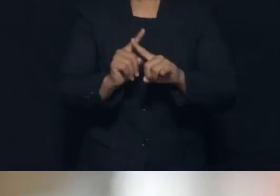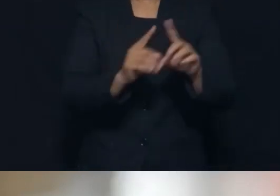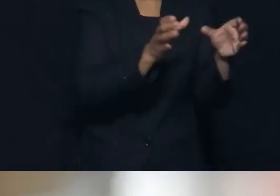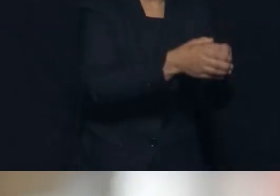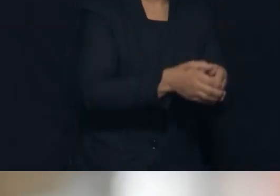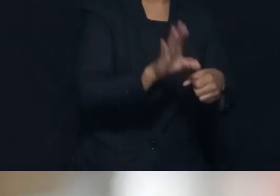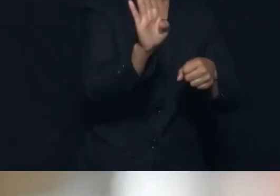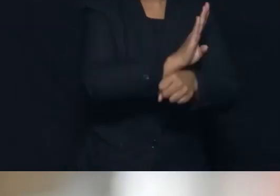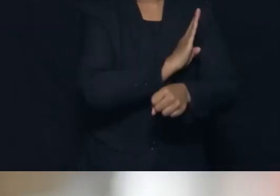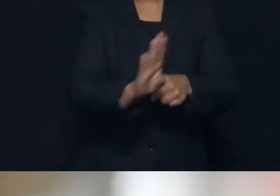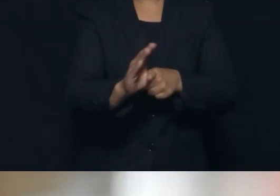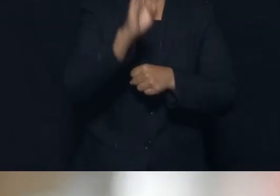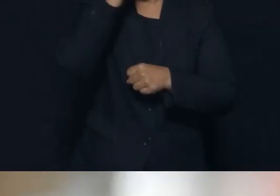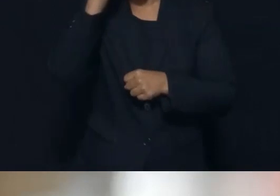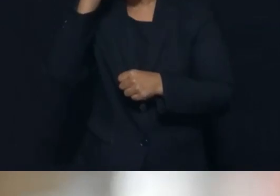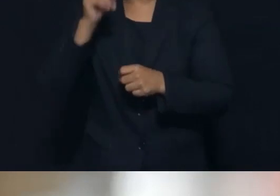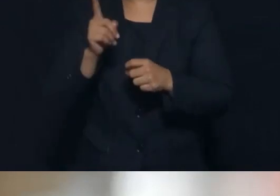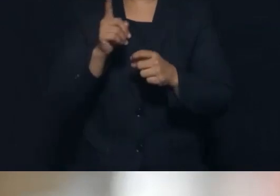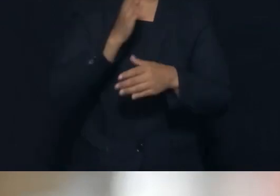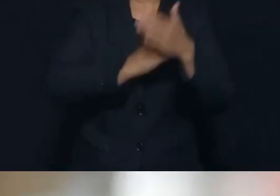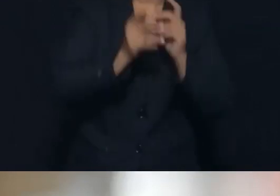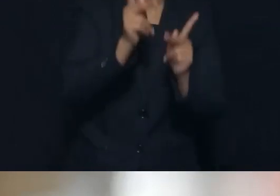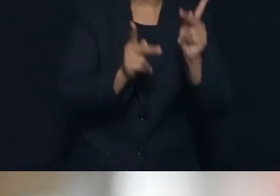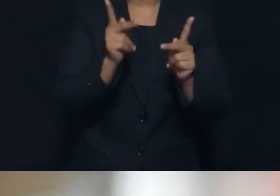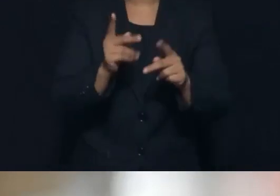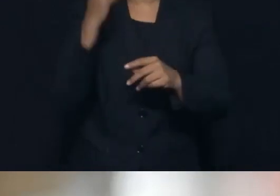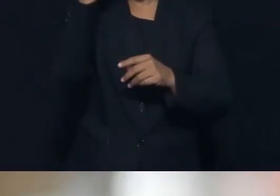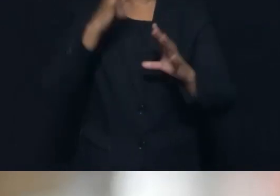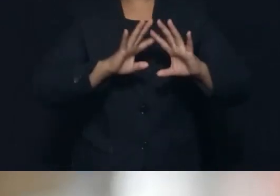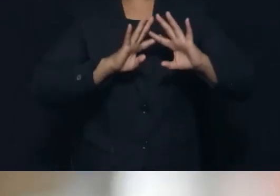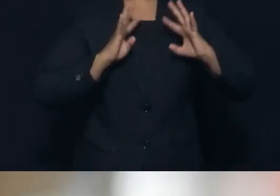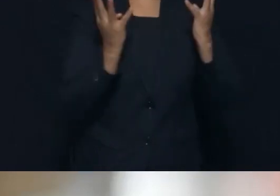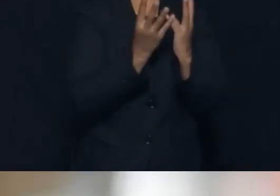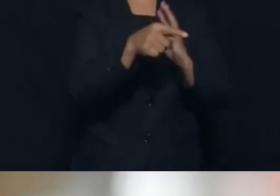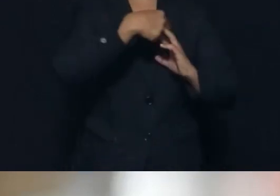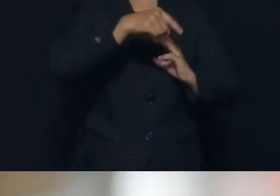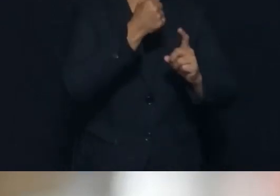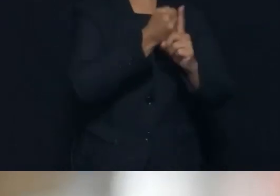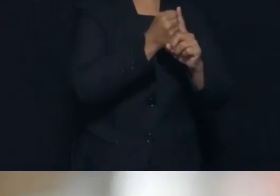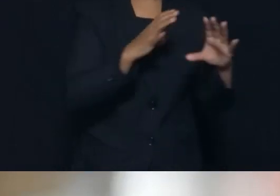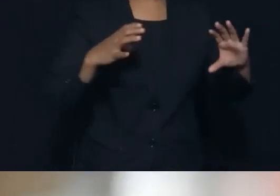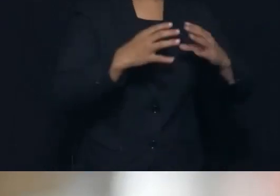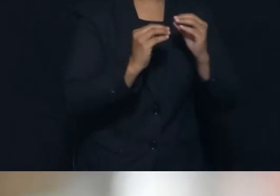to introduce the accessibility knowledge. And in order to have a good professionals in the future. To know how to apply the accessibility questions.